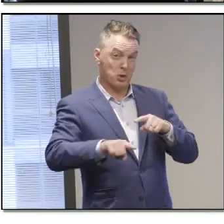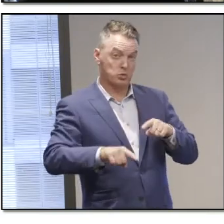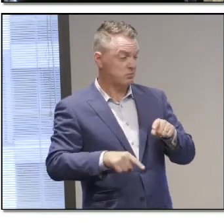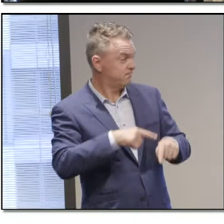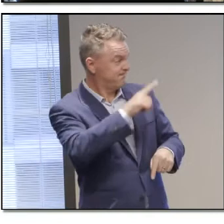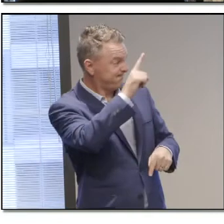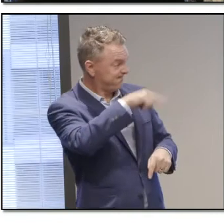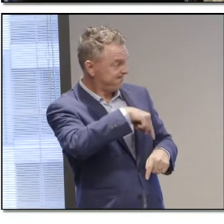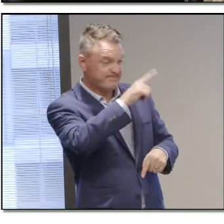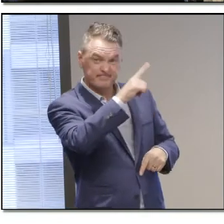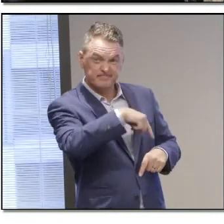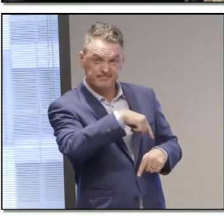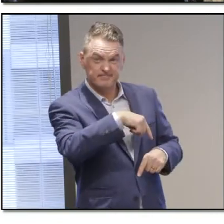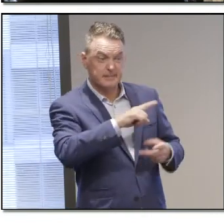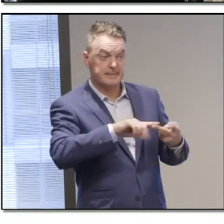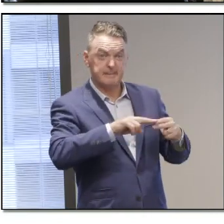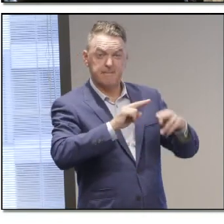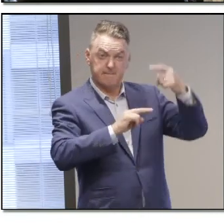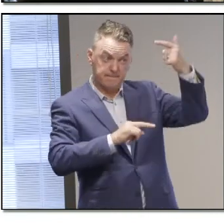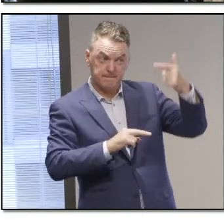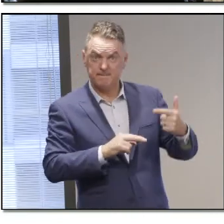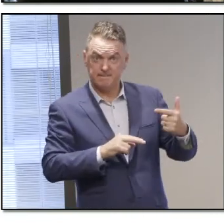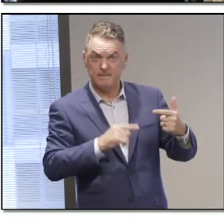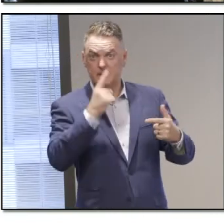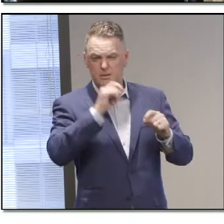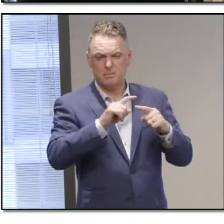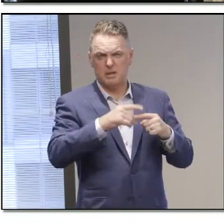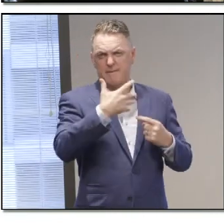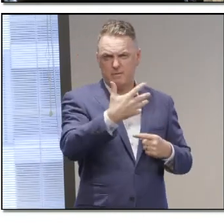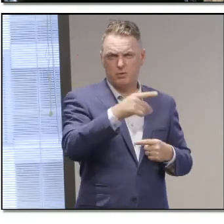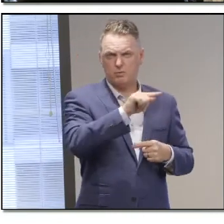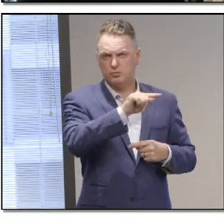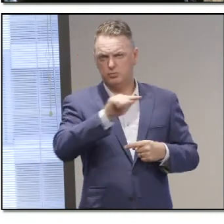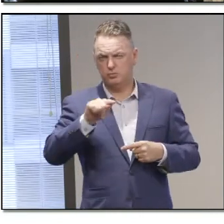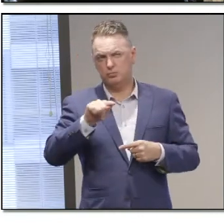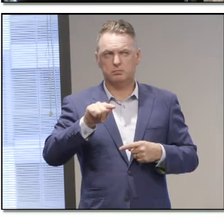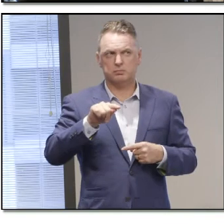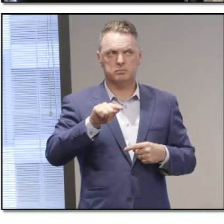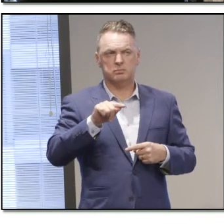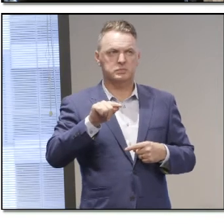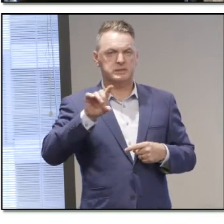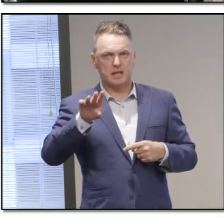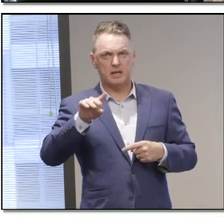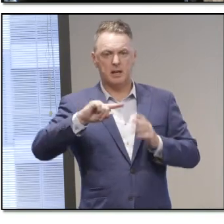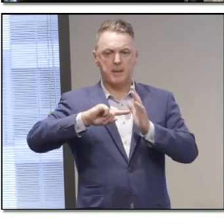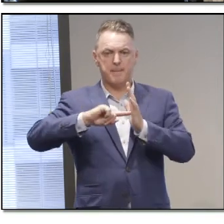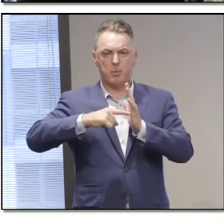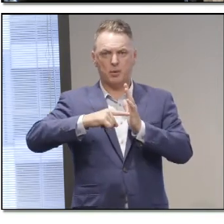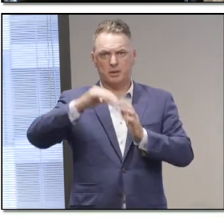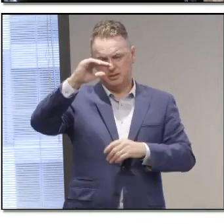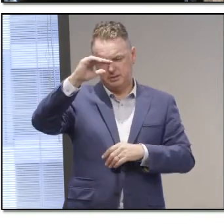have been shown to cause around about a five to ten point decline in IQ on a population basis.